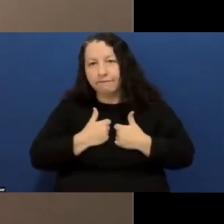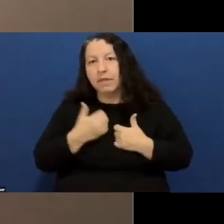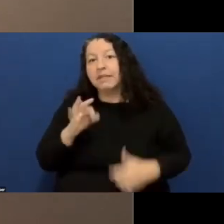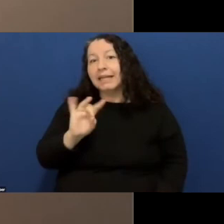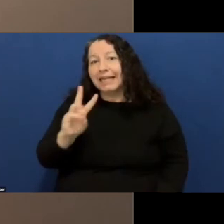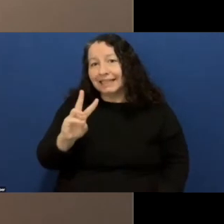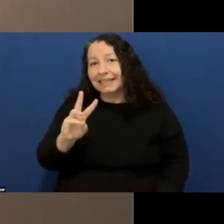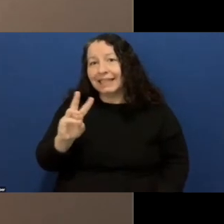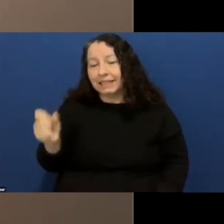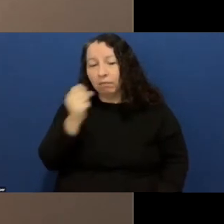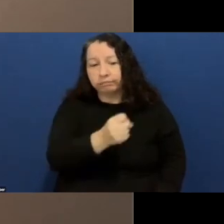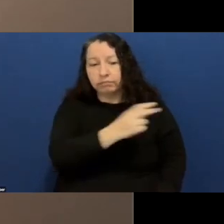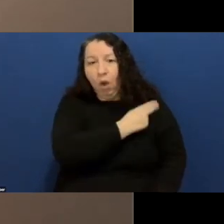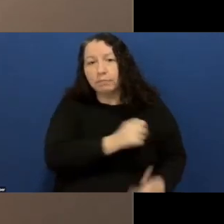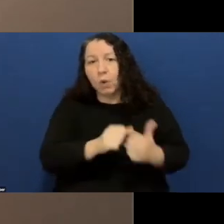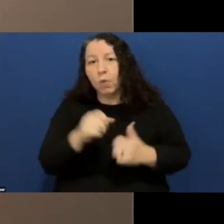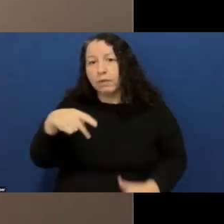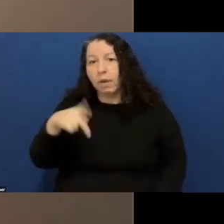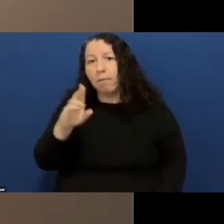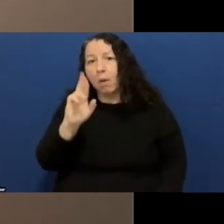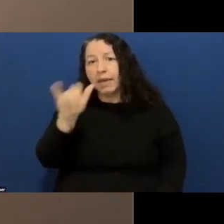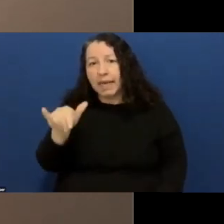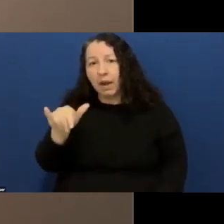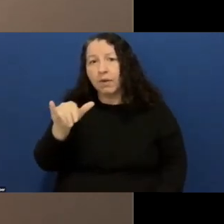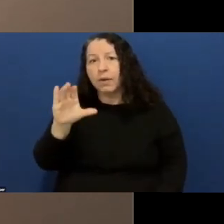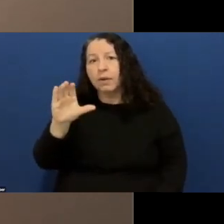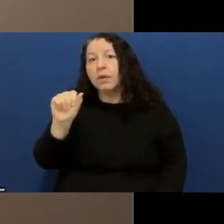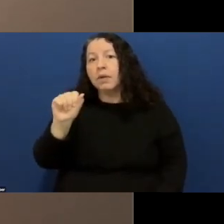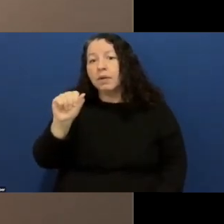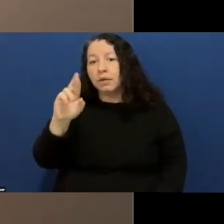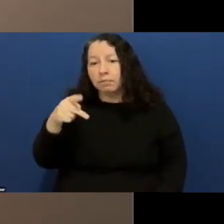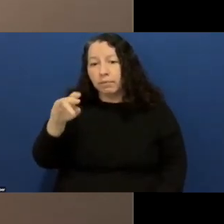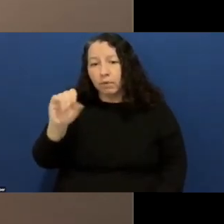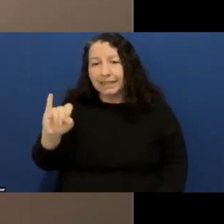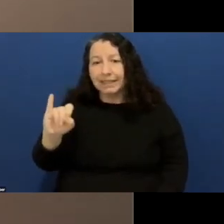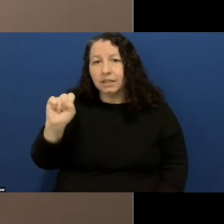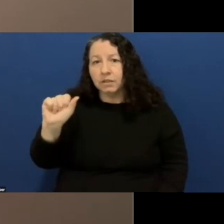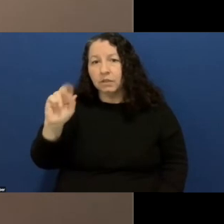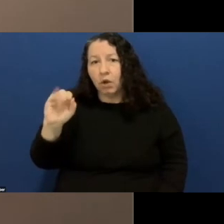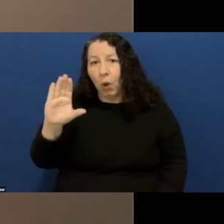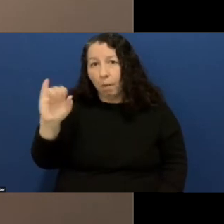intersecting. In 1996, I was hospitalized with pulmonary kaposi sarcoma, an AIDS related lung cancer.